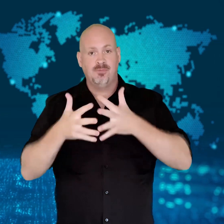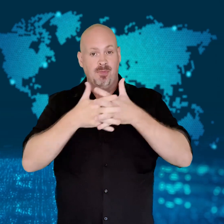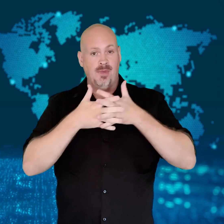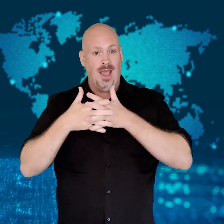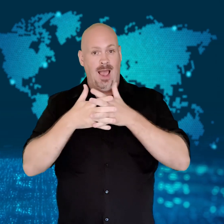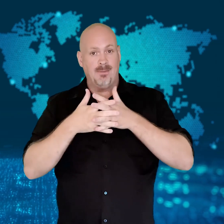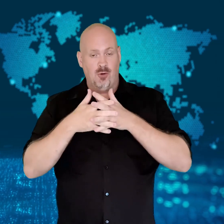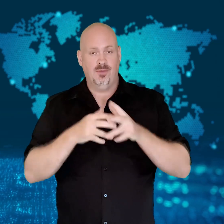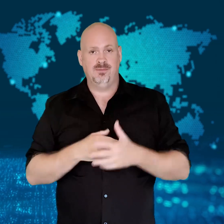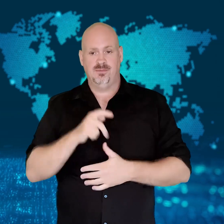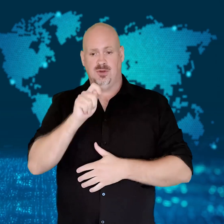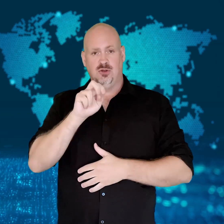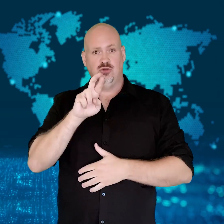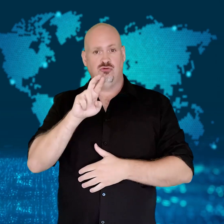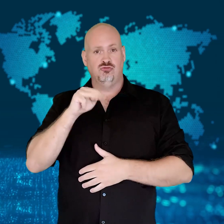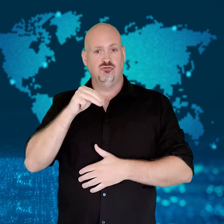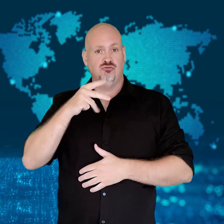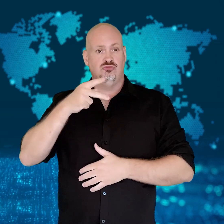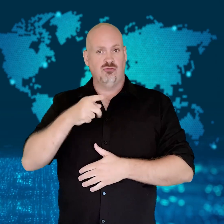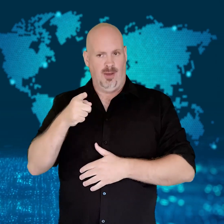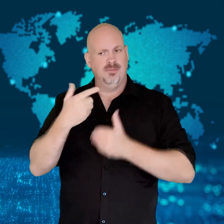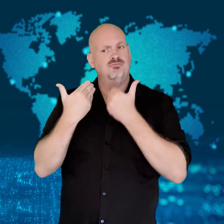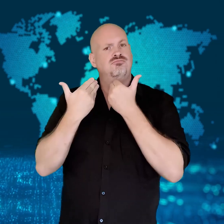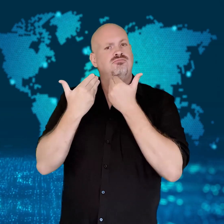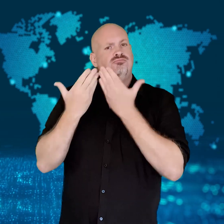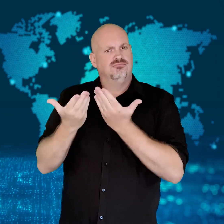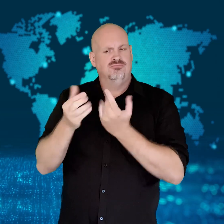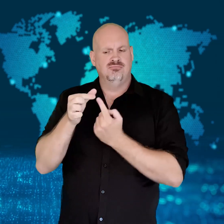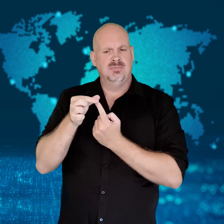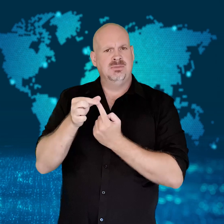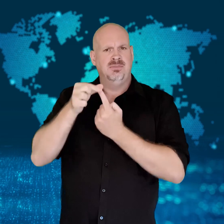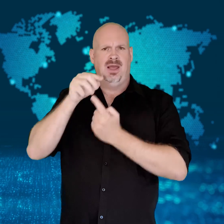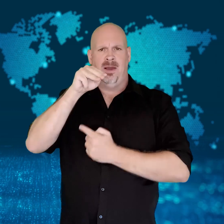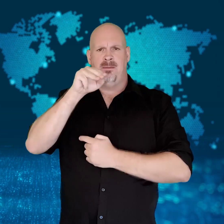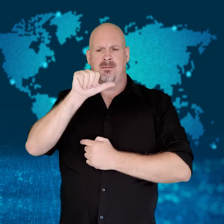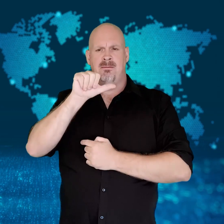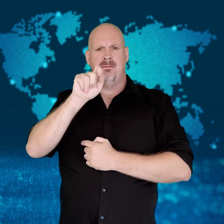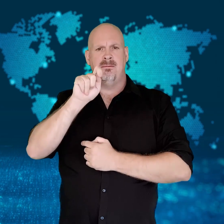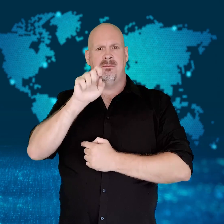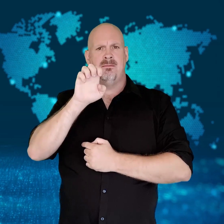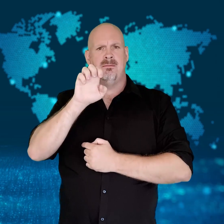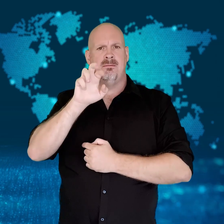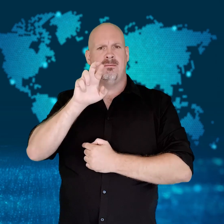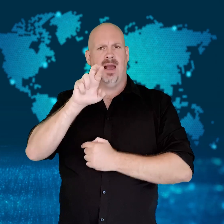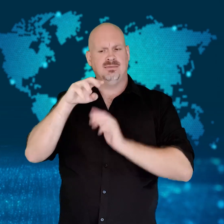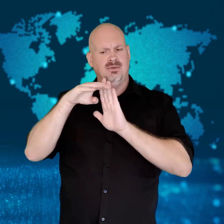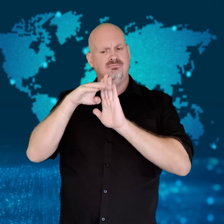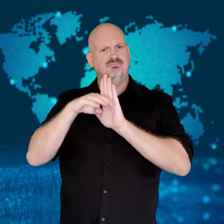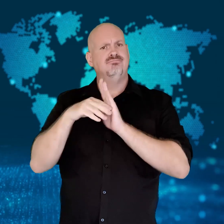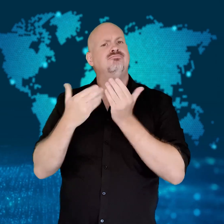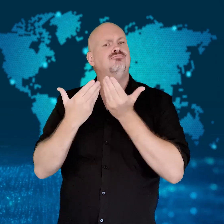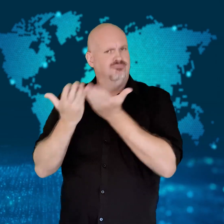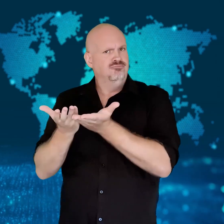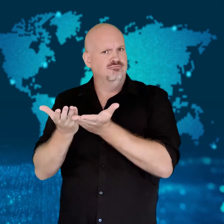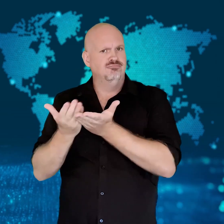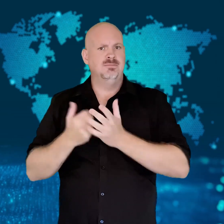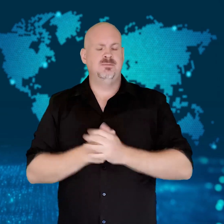Trump granted "special master"